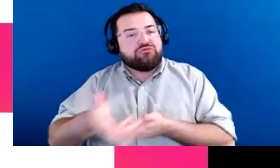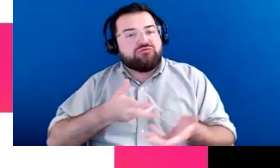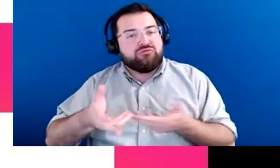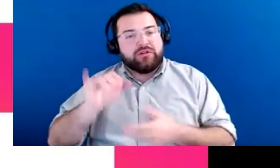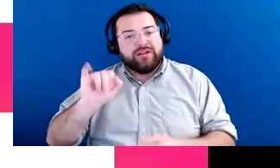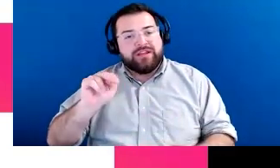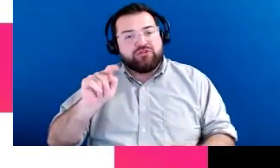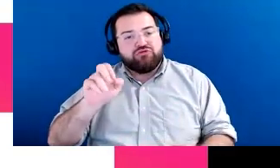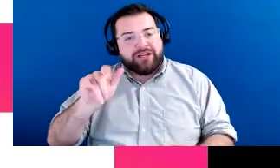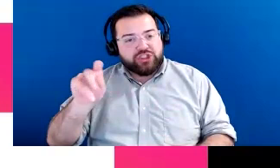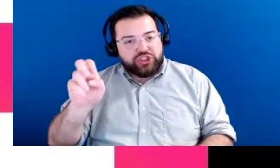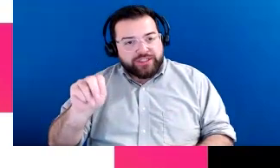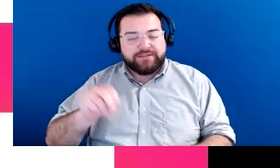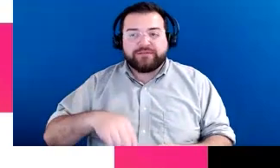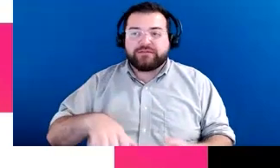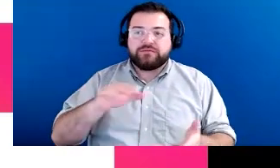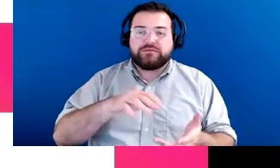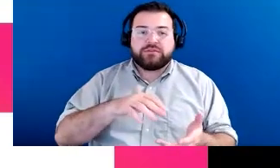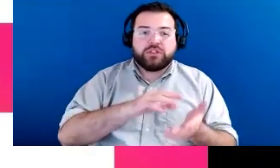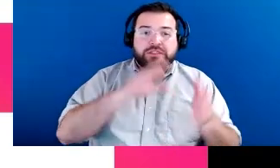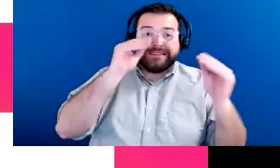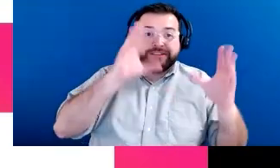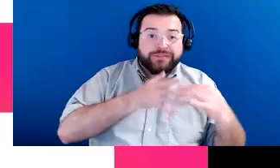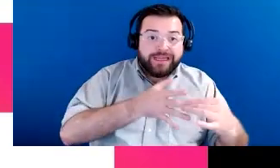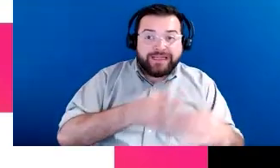initiated, student initiated, student to student interaction.